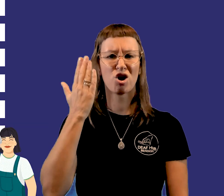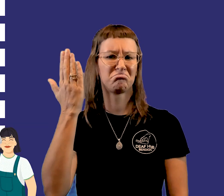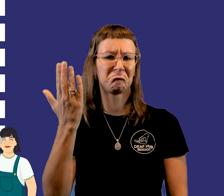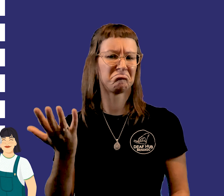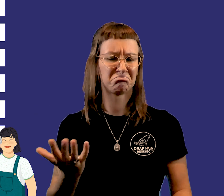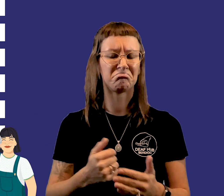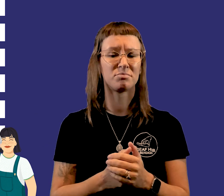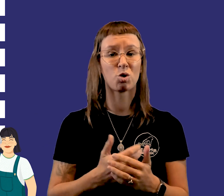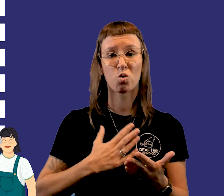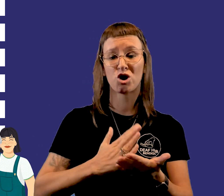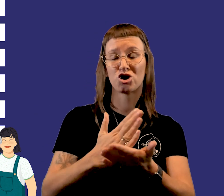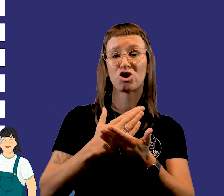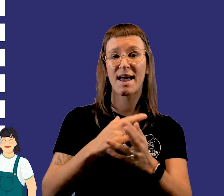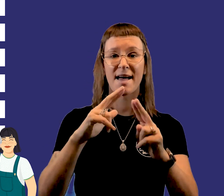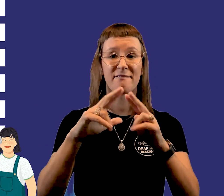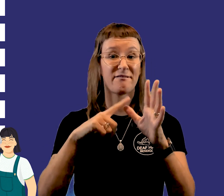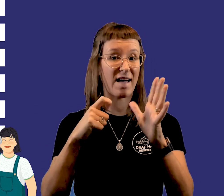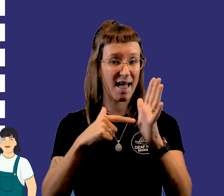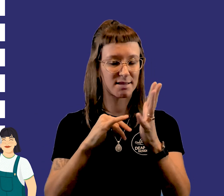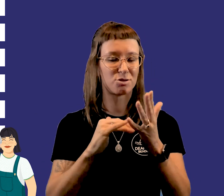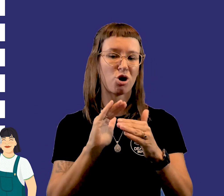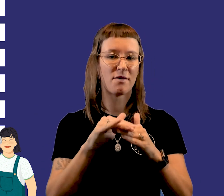The purpose of this presentation is to share facts about menopause.